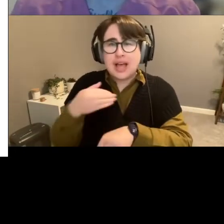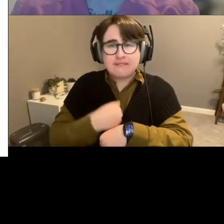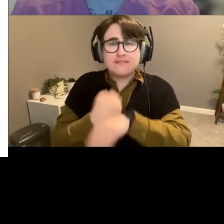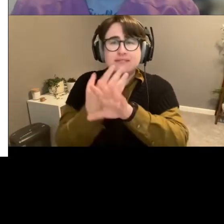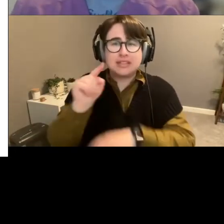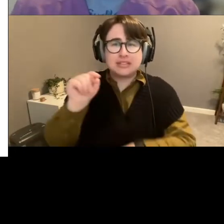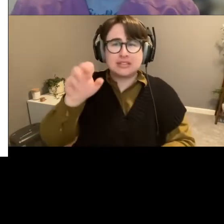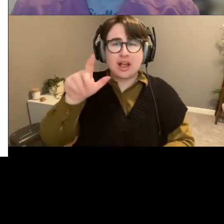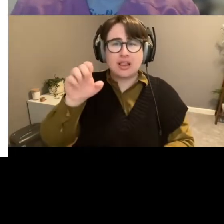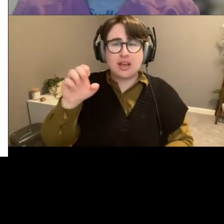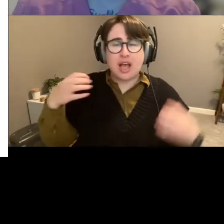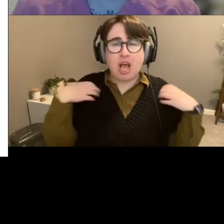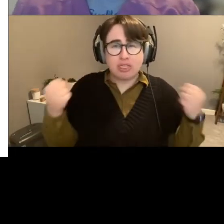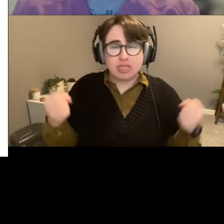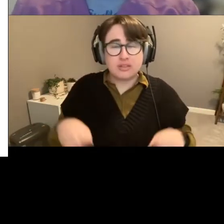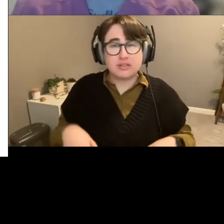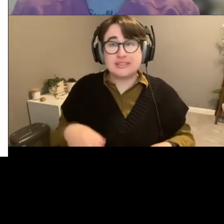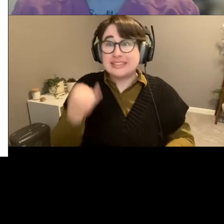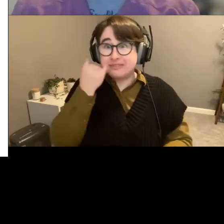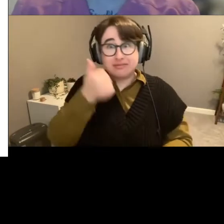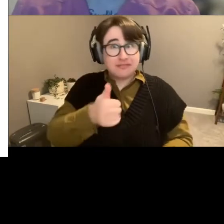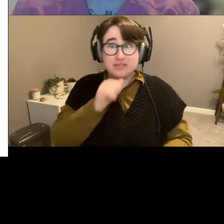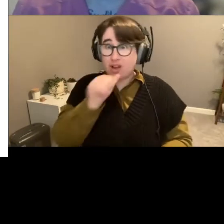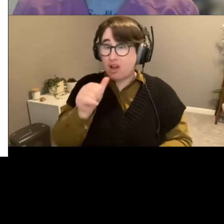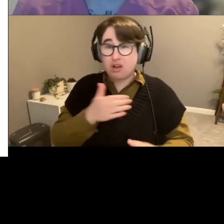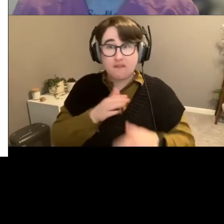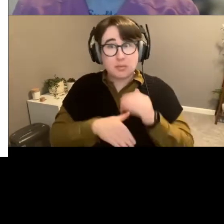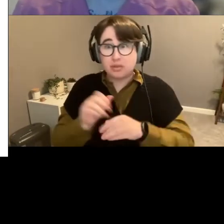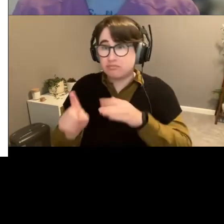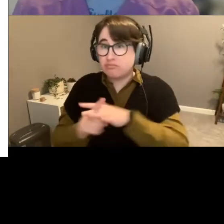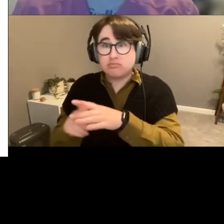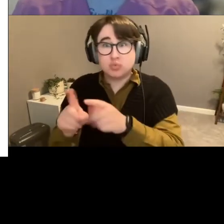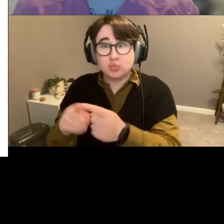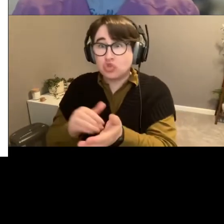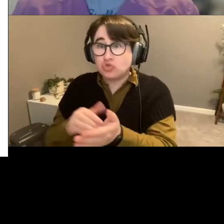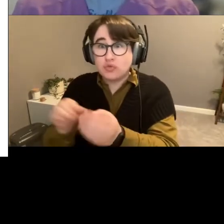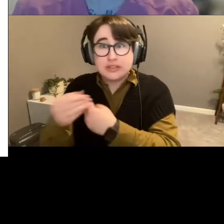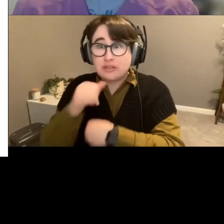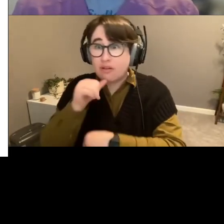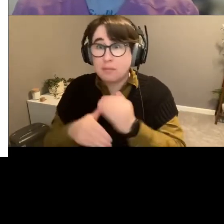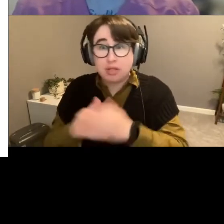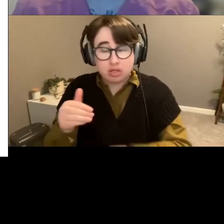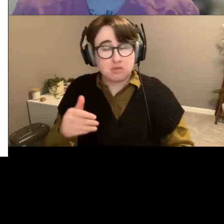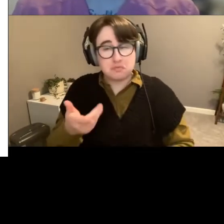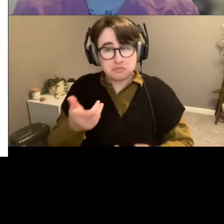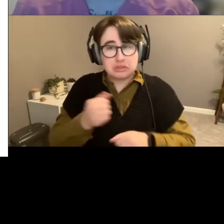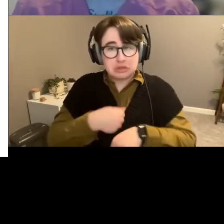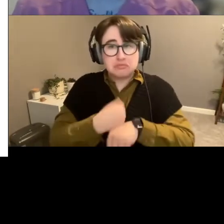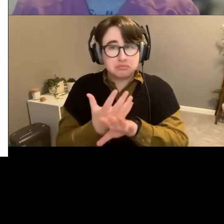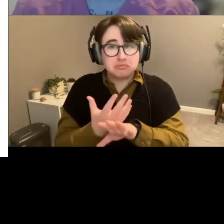so somebody who may not be comfortable going to the actual provider office or may not have somebody local to them